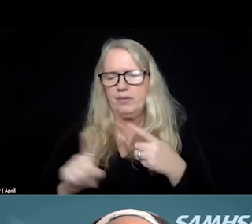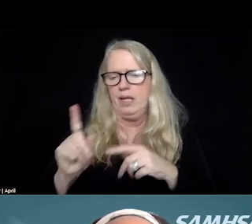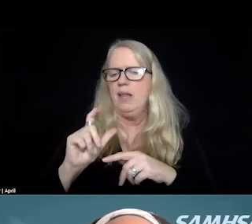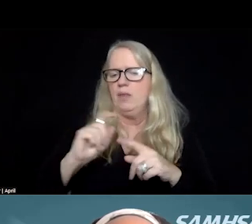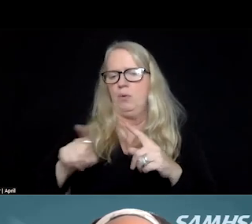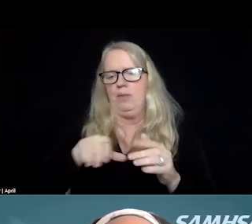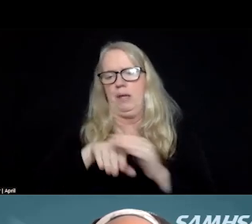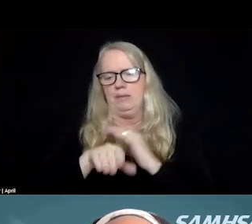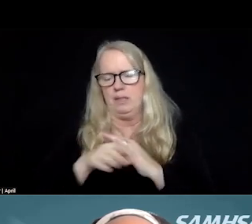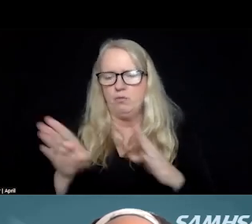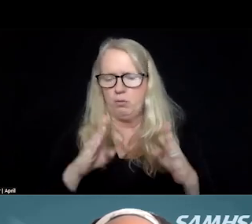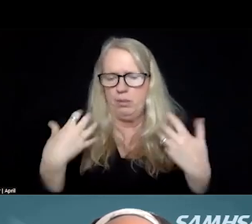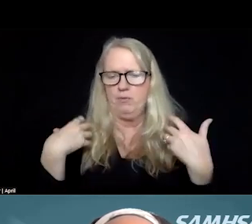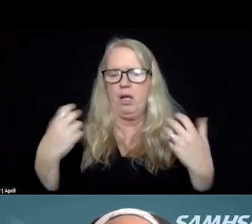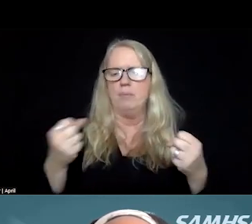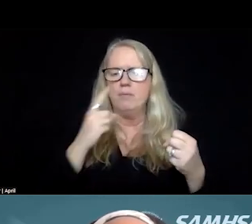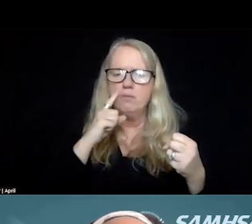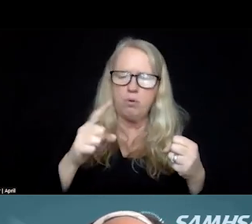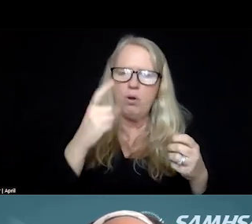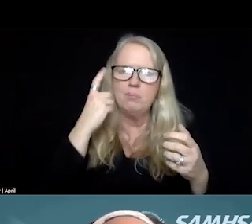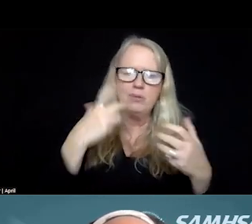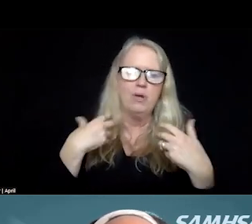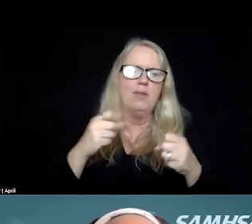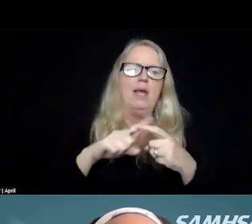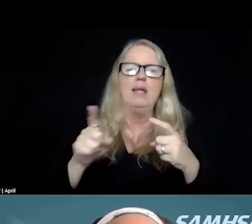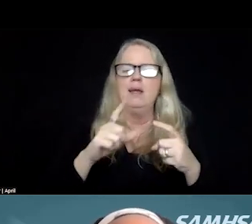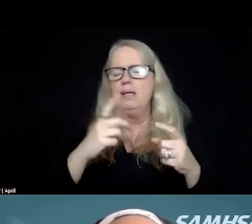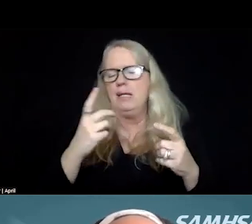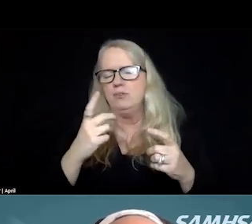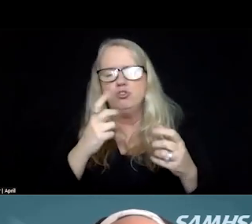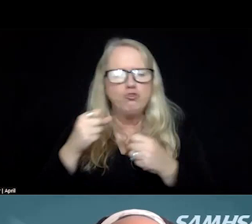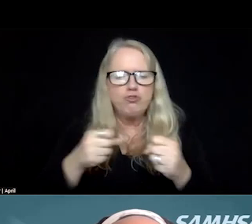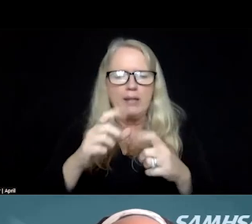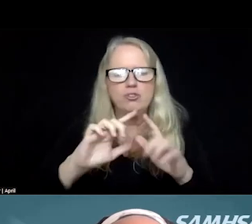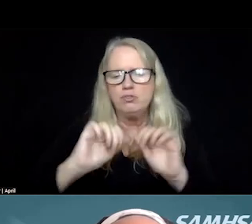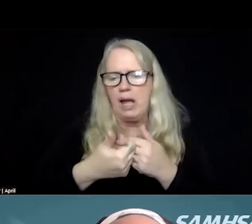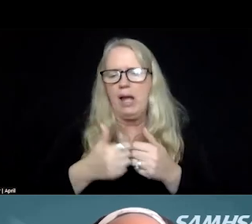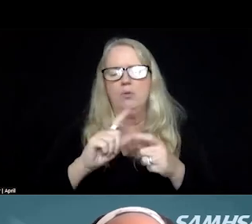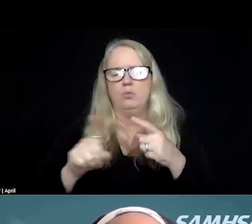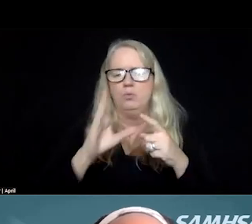HEALTHCARE AND CRISIS FOLLOWUP CARE AND IMPROVING THE CAPACITY OF